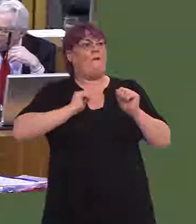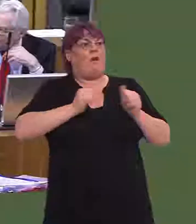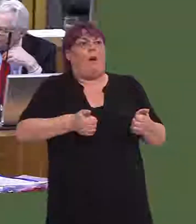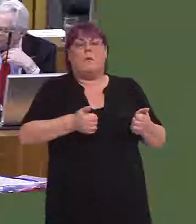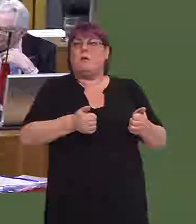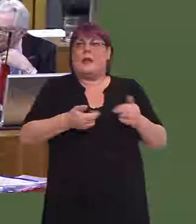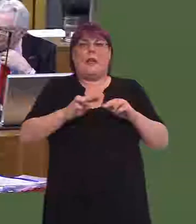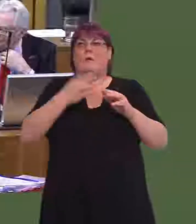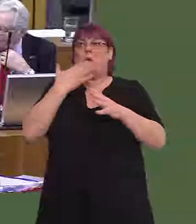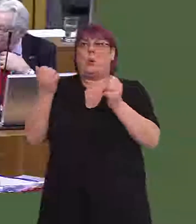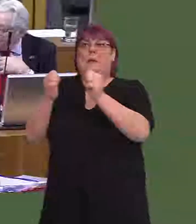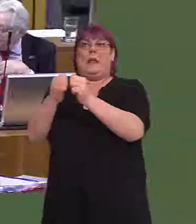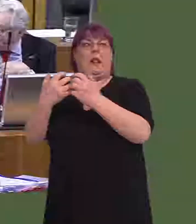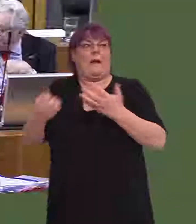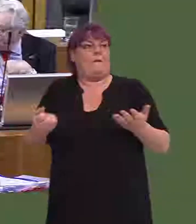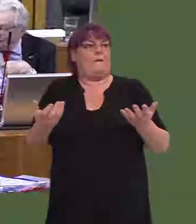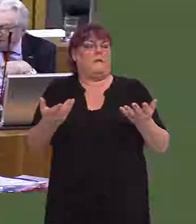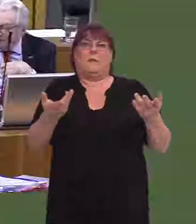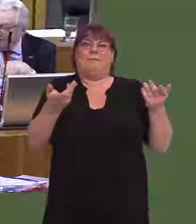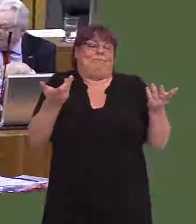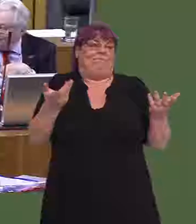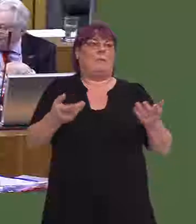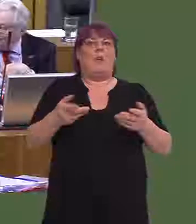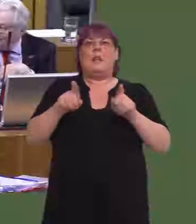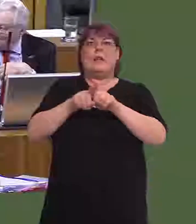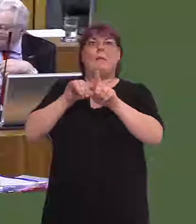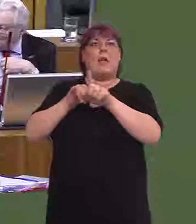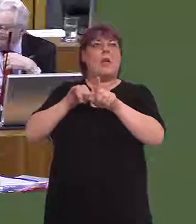There is no way of mitigating the effect on the aerospace and automotive industries of